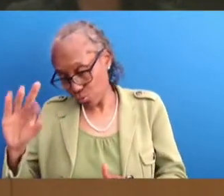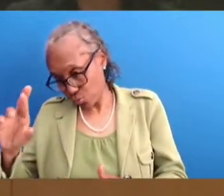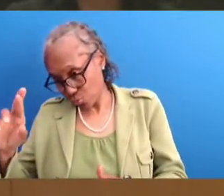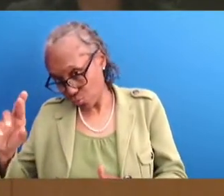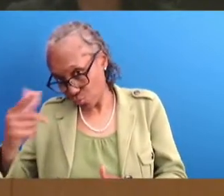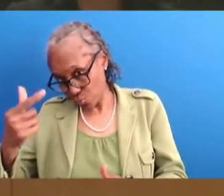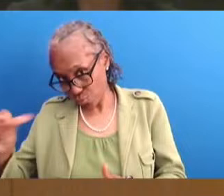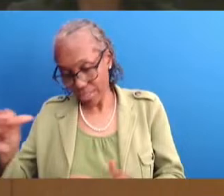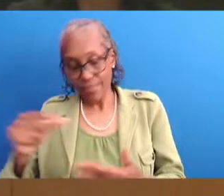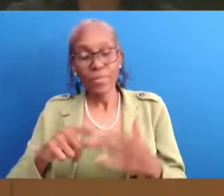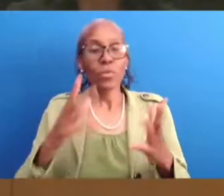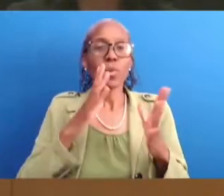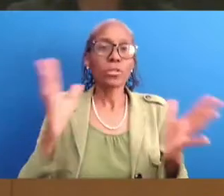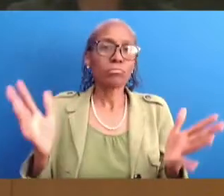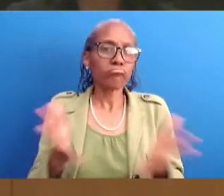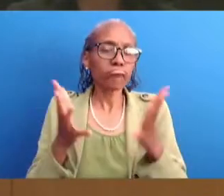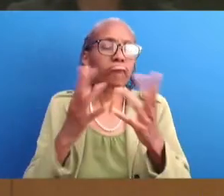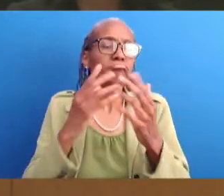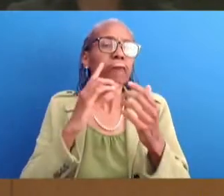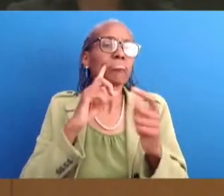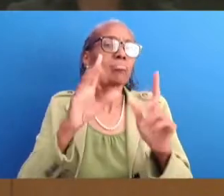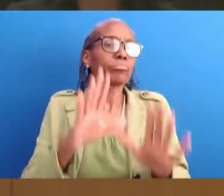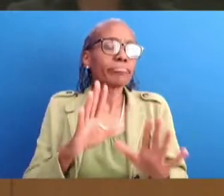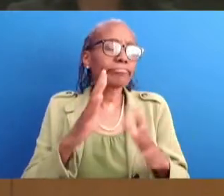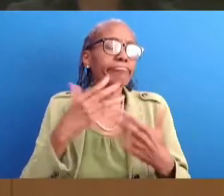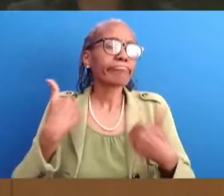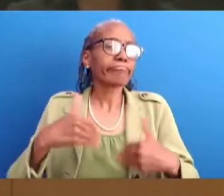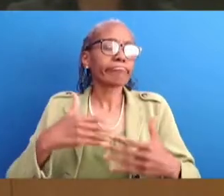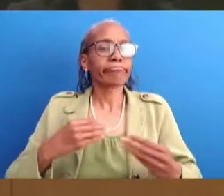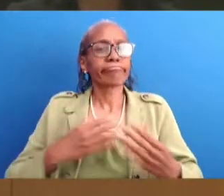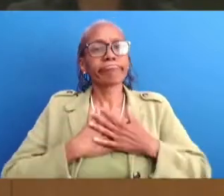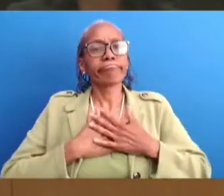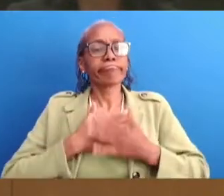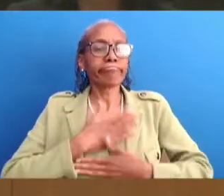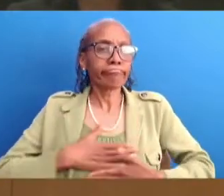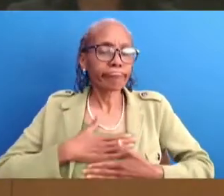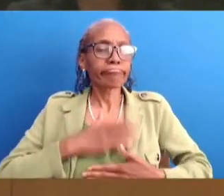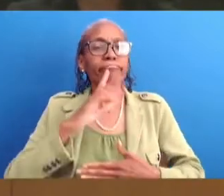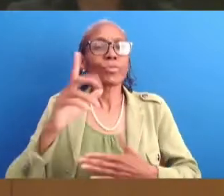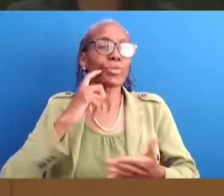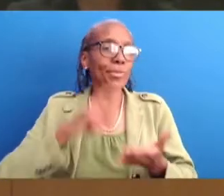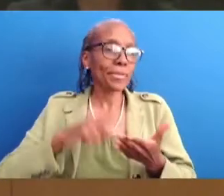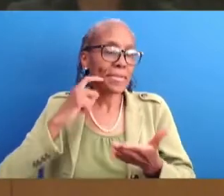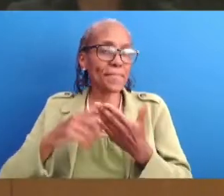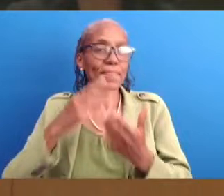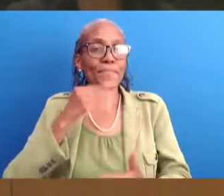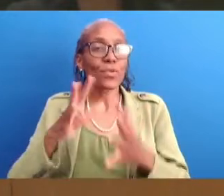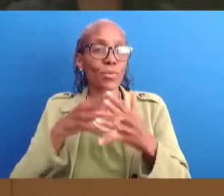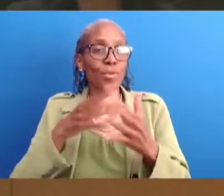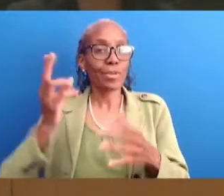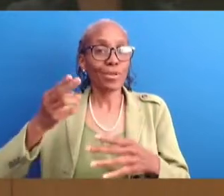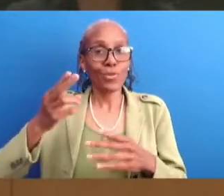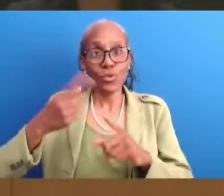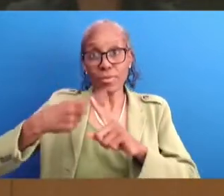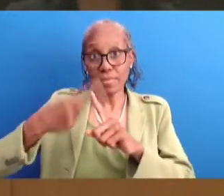AND GREEN AND THE ENTIRE JEWISH COMMUNITY, I WANT TO EXPRESS OUR